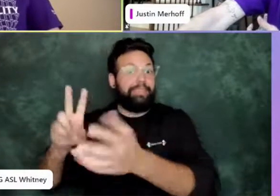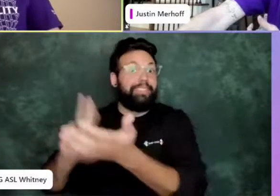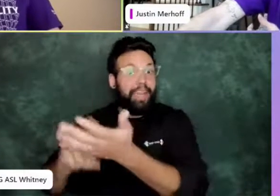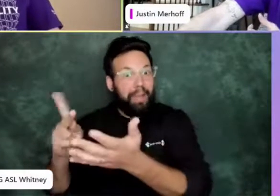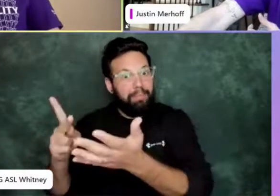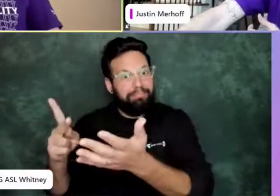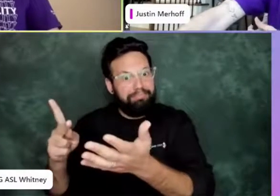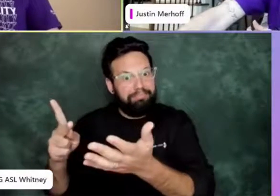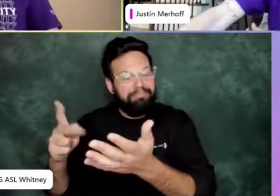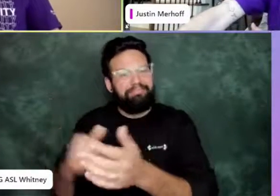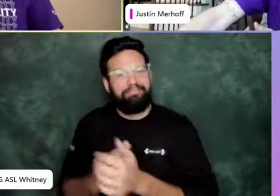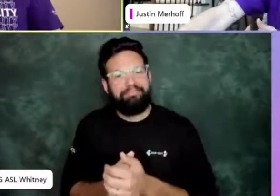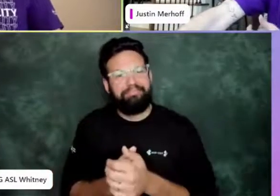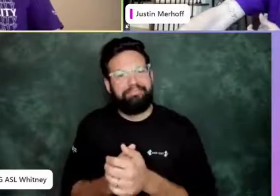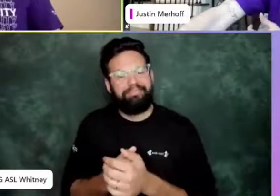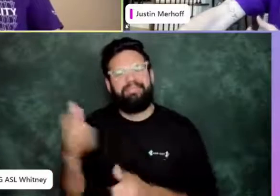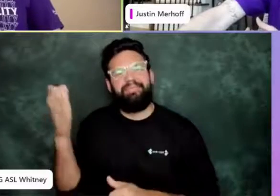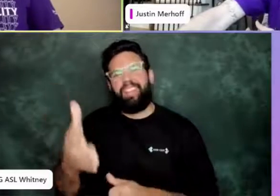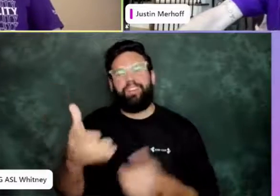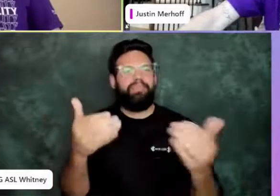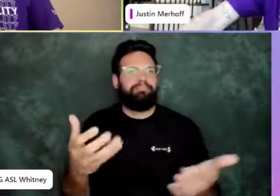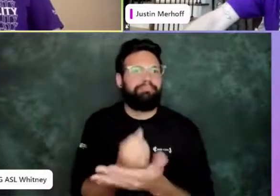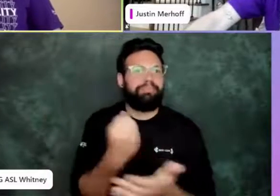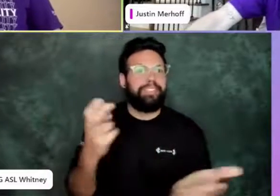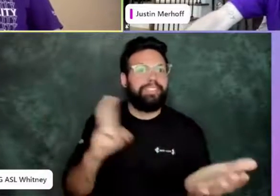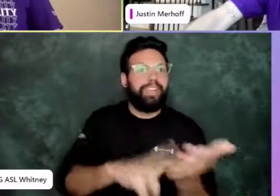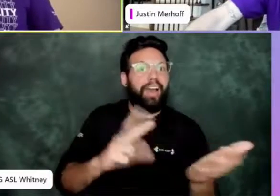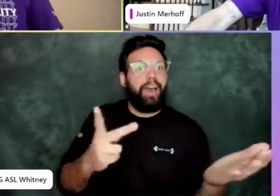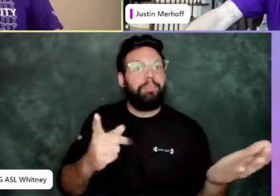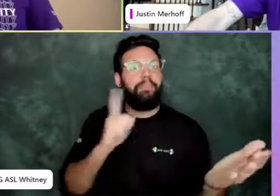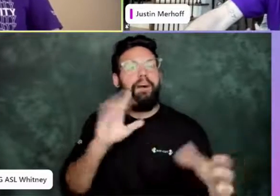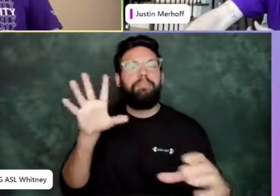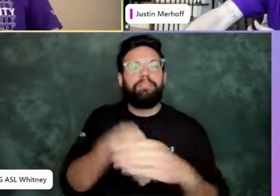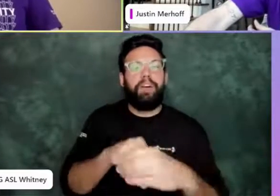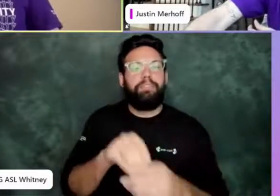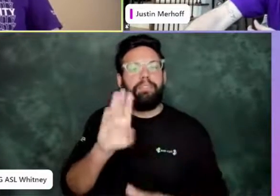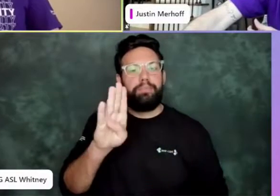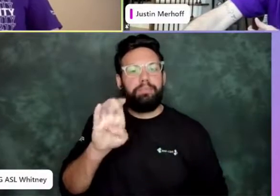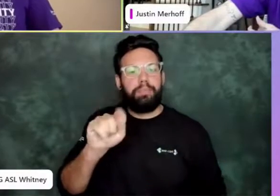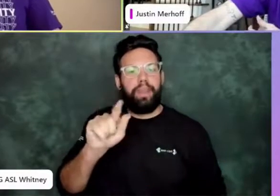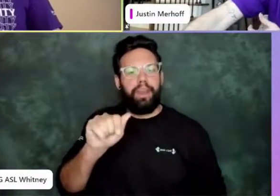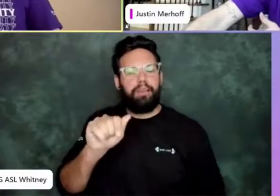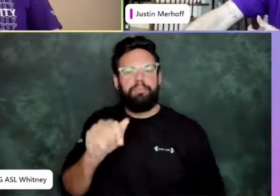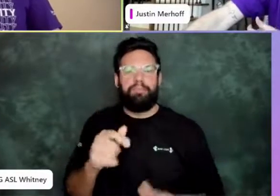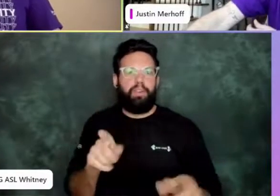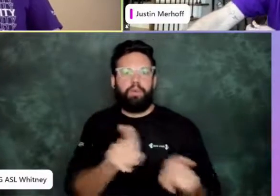you can sign yourself up for the beta or if you just go to deque.com, there's a big banner right at the top with a link